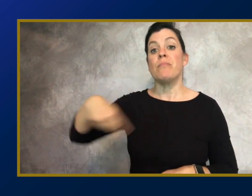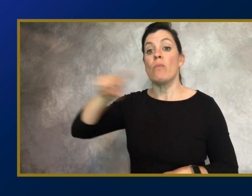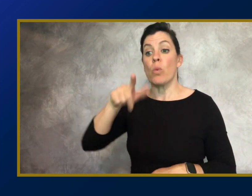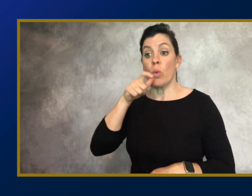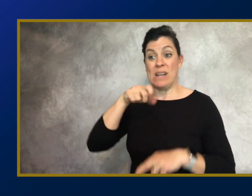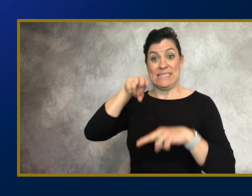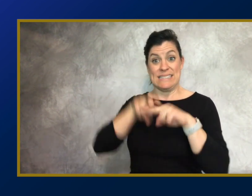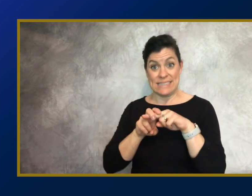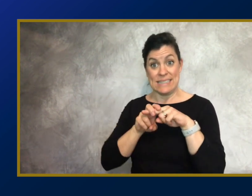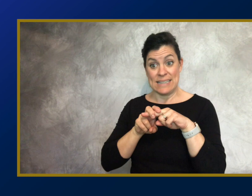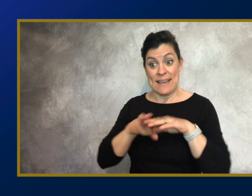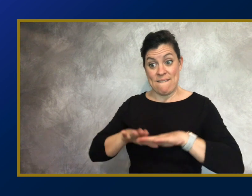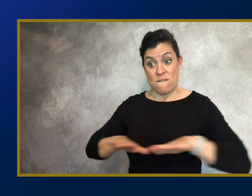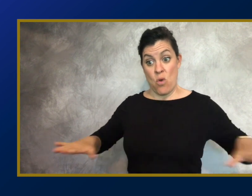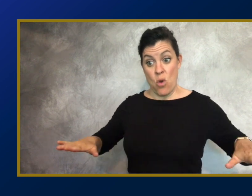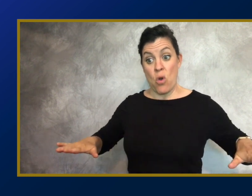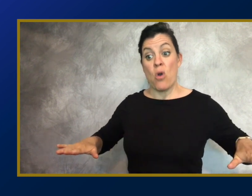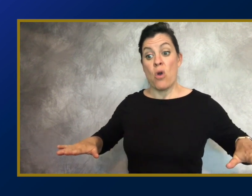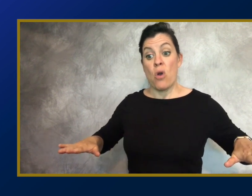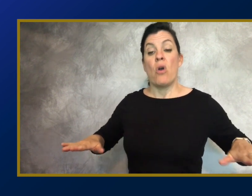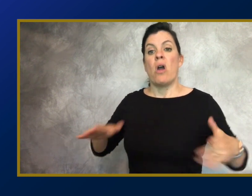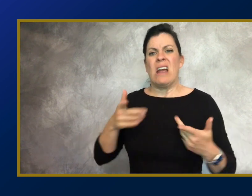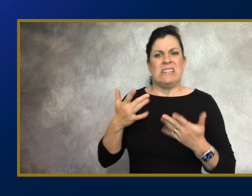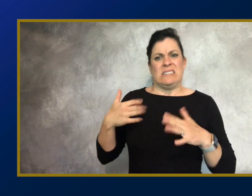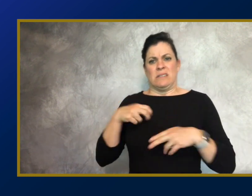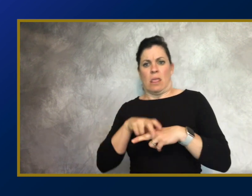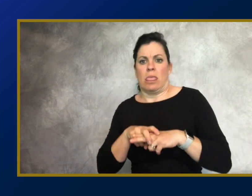you'll see one leaning against the wall and they're leaning against the wall for a rest.